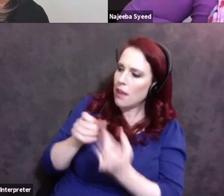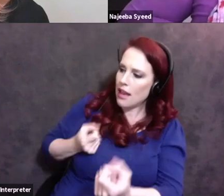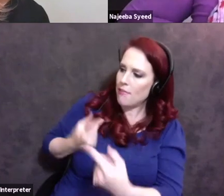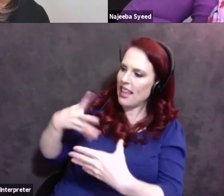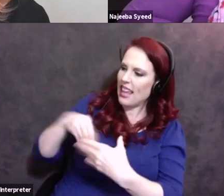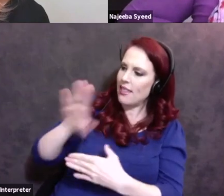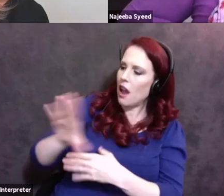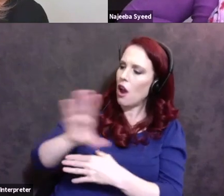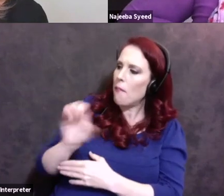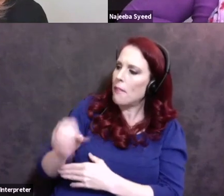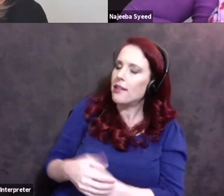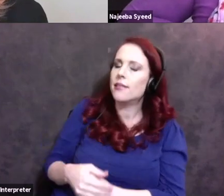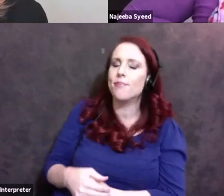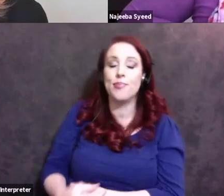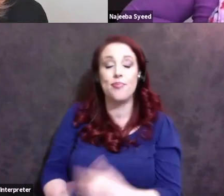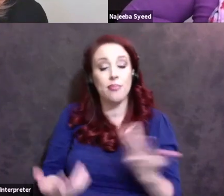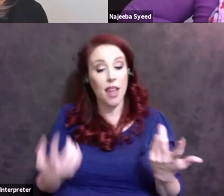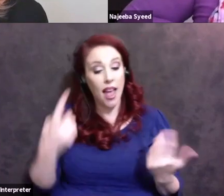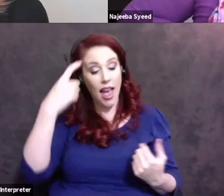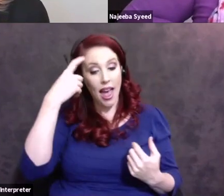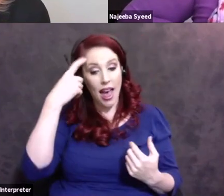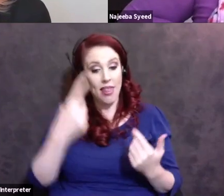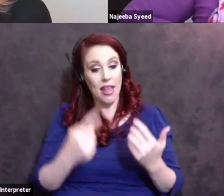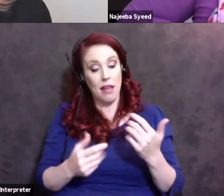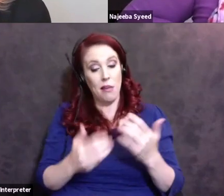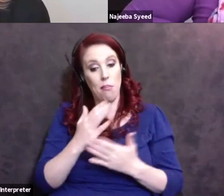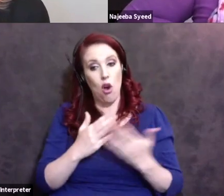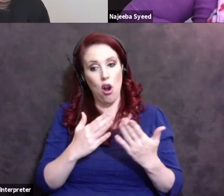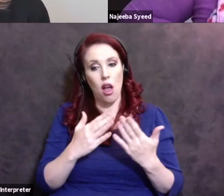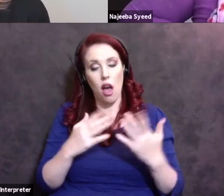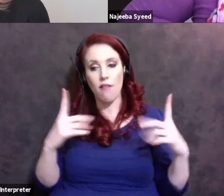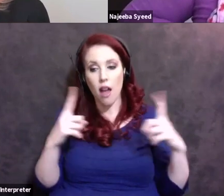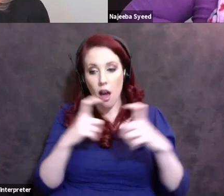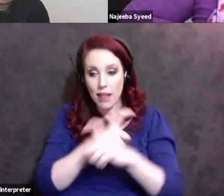I think part of the complexity of the Muslim identity in the United States, I mentioned